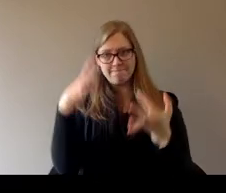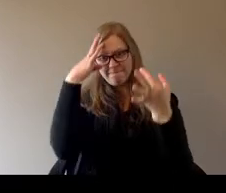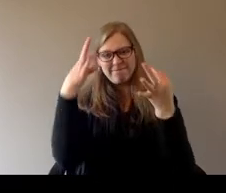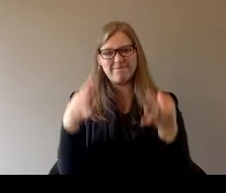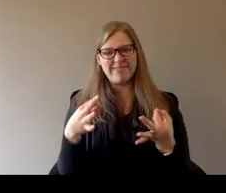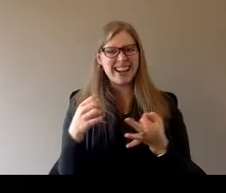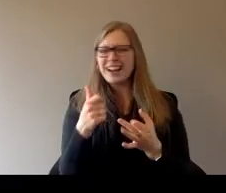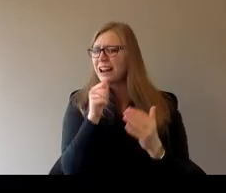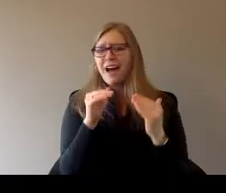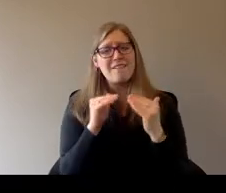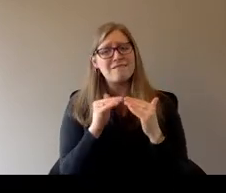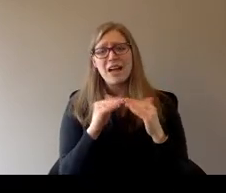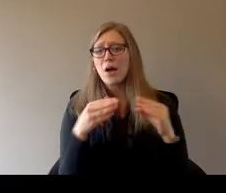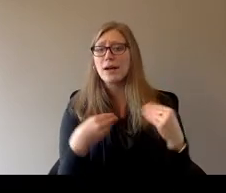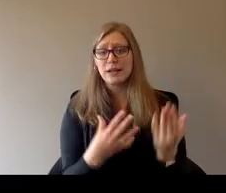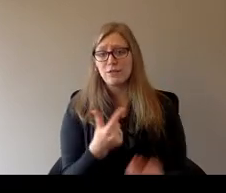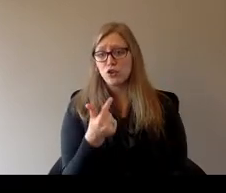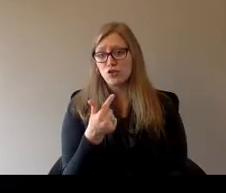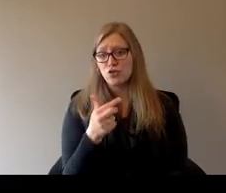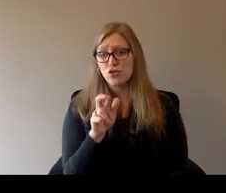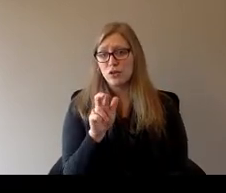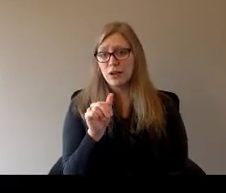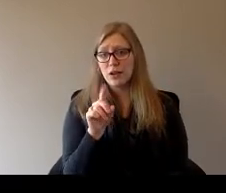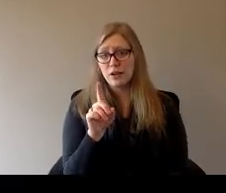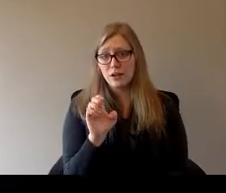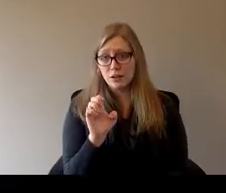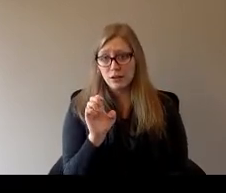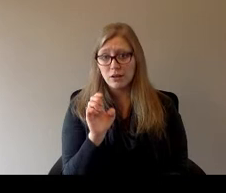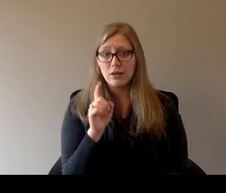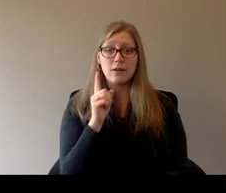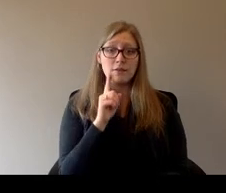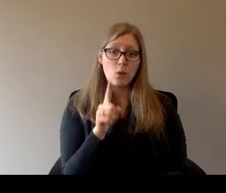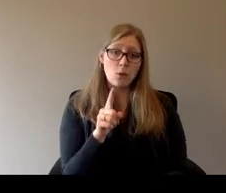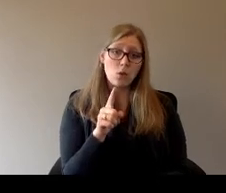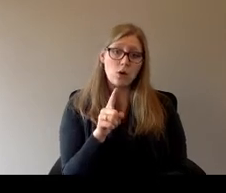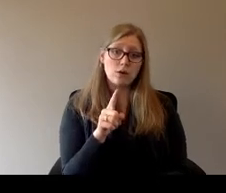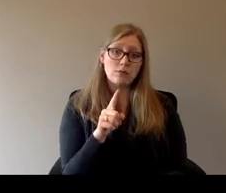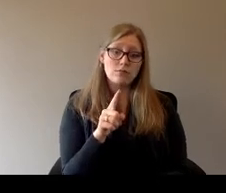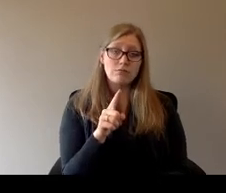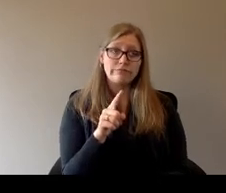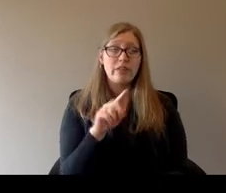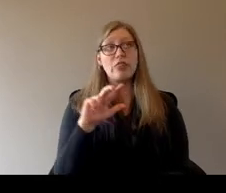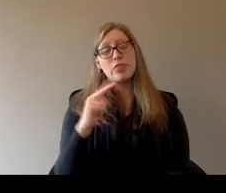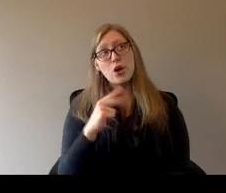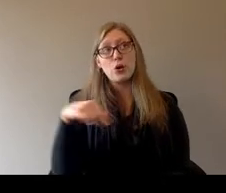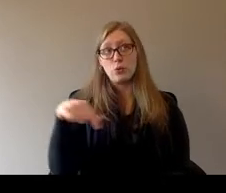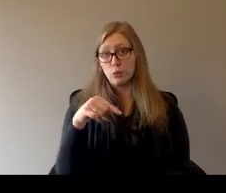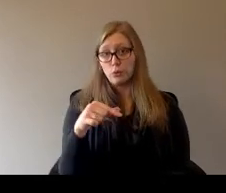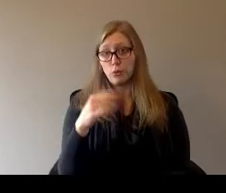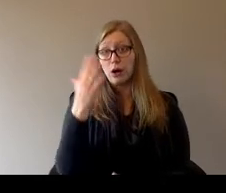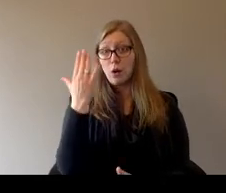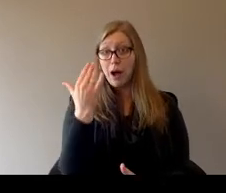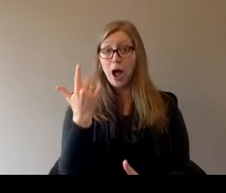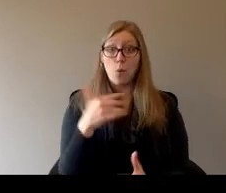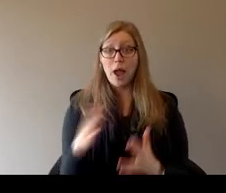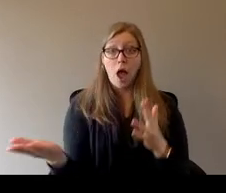you a grade for quarter 3, because we stopped right smack dab in the middle.